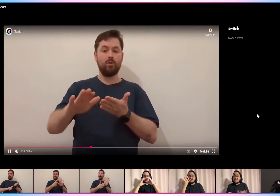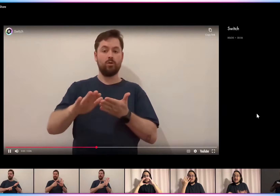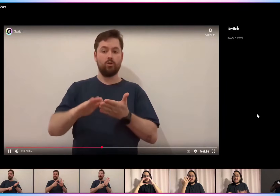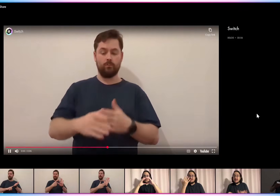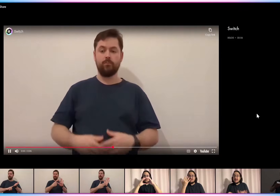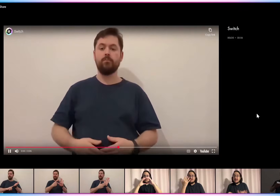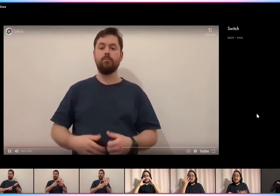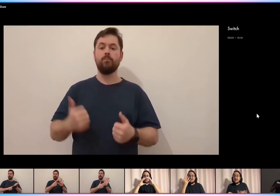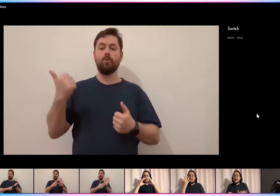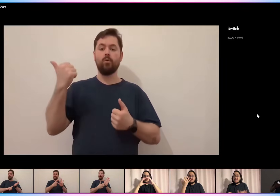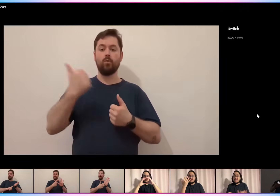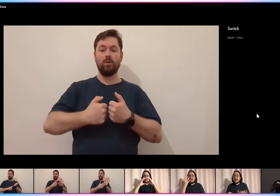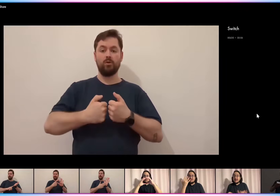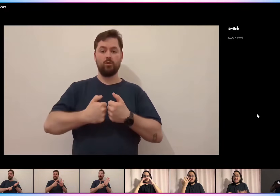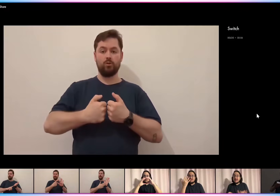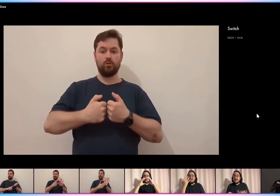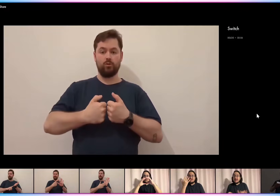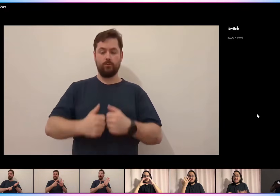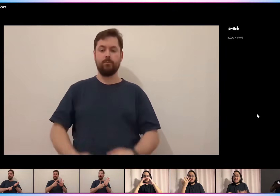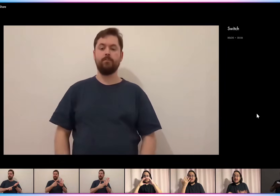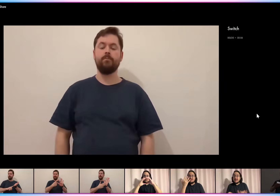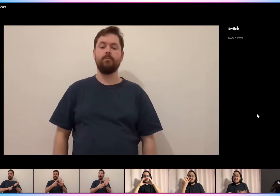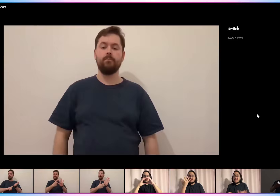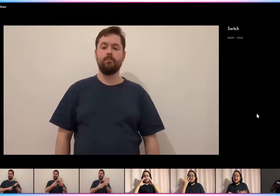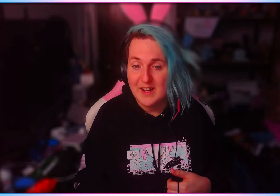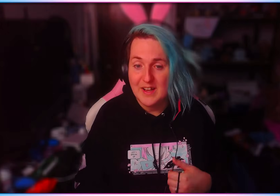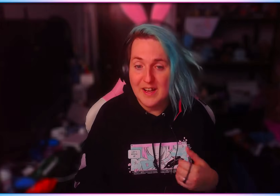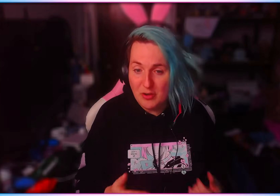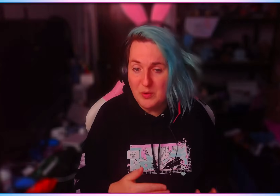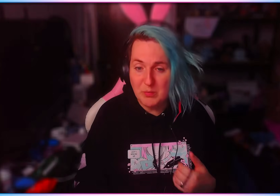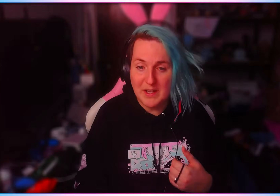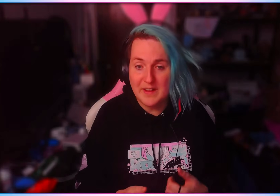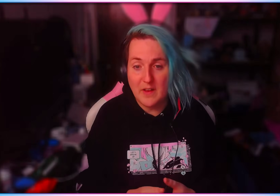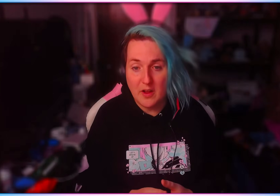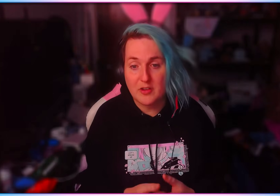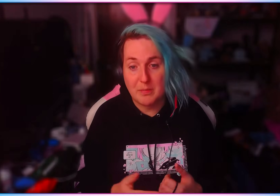While BSL obviously survived that attempt to ban it, it’s only really in the last couple